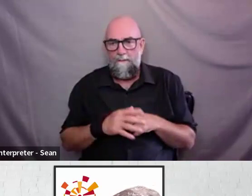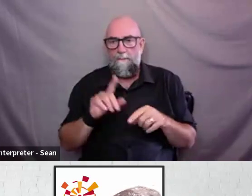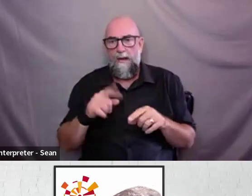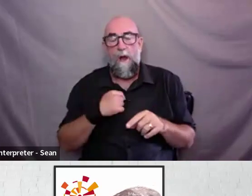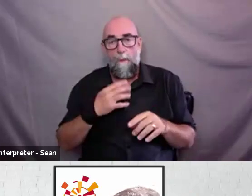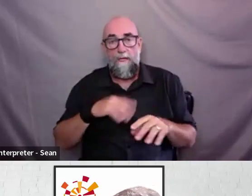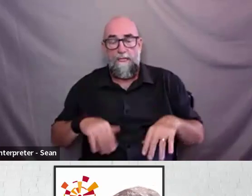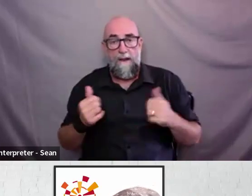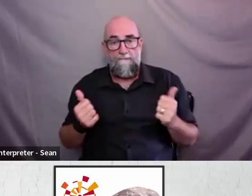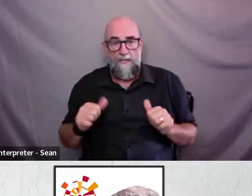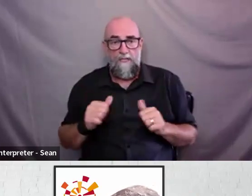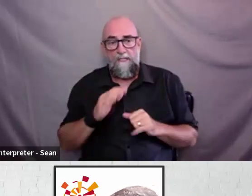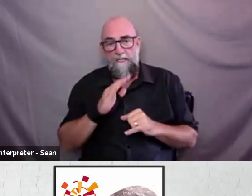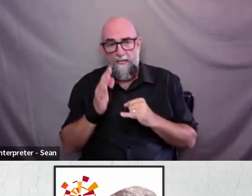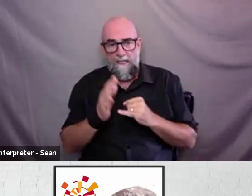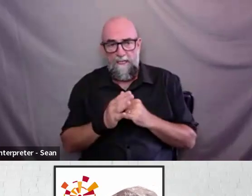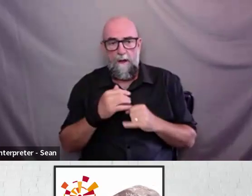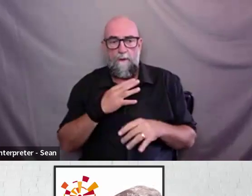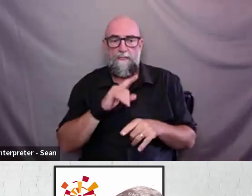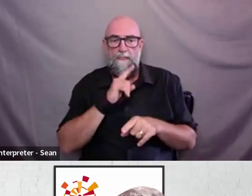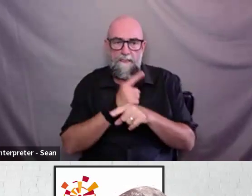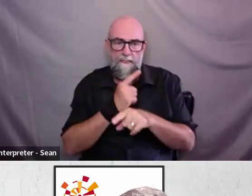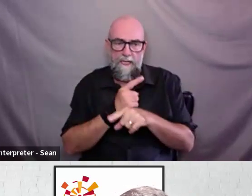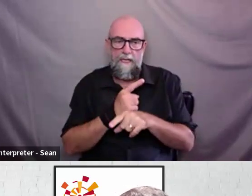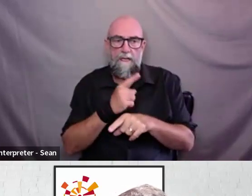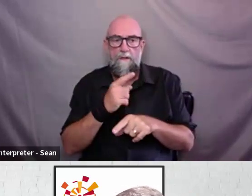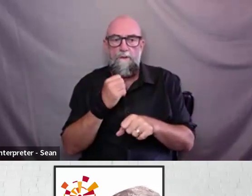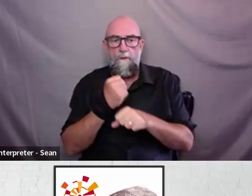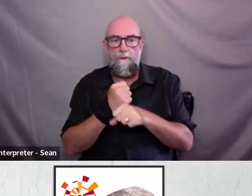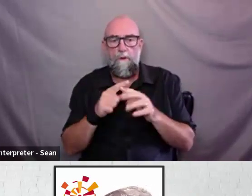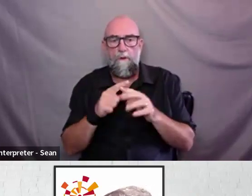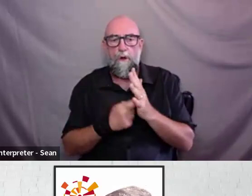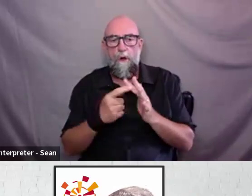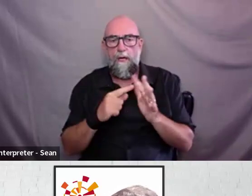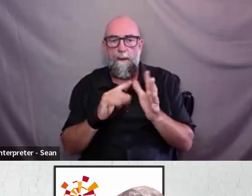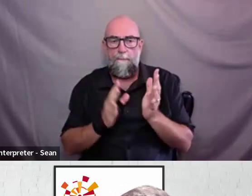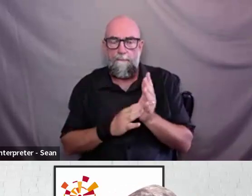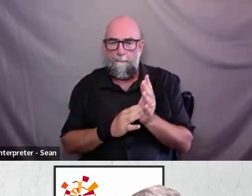all of this together and is a very skilled theatre producer and in many other areas